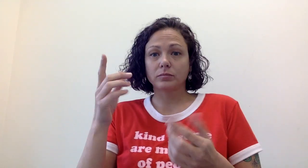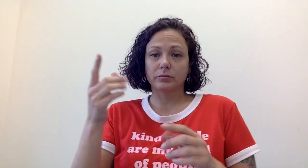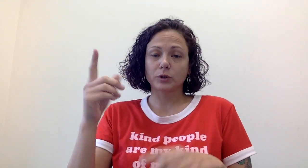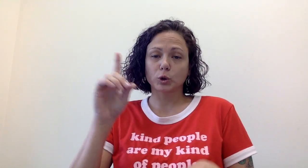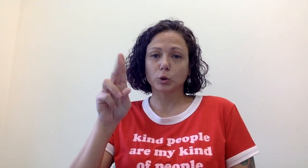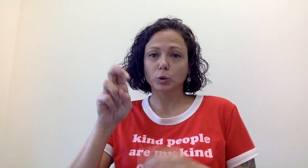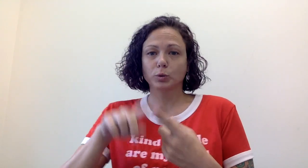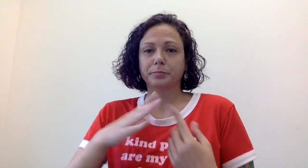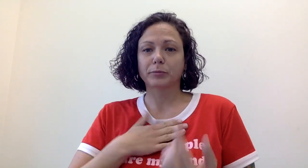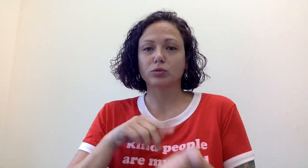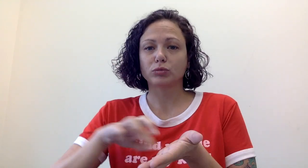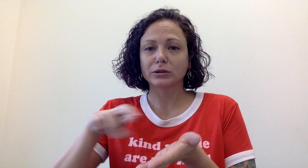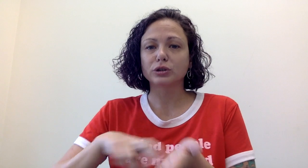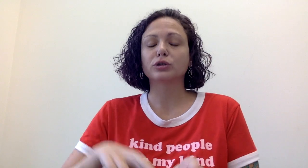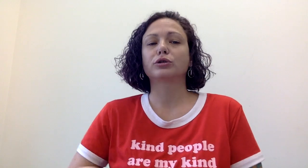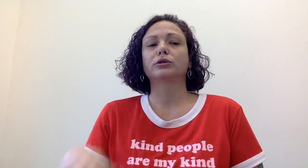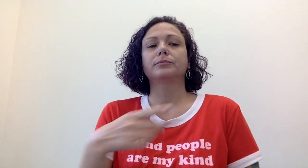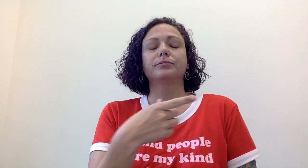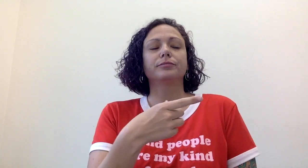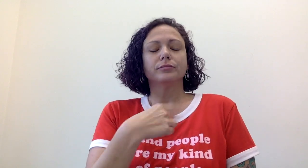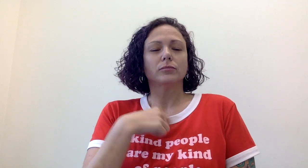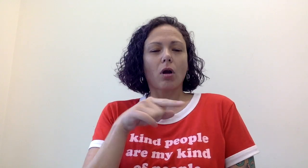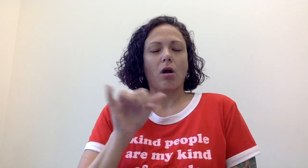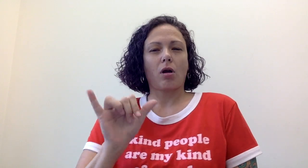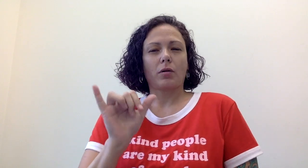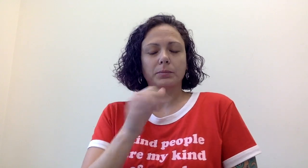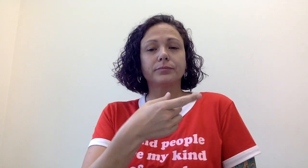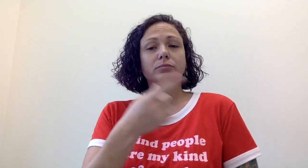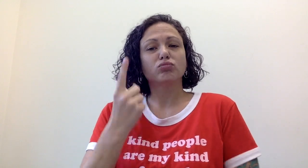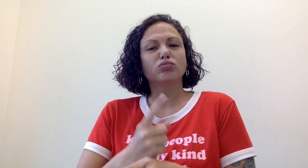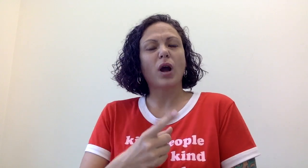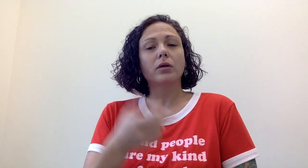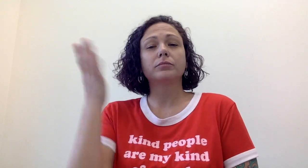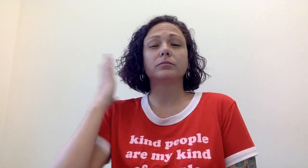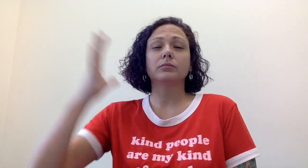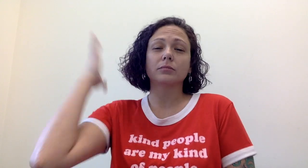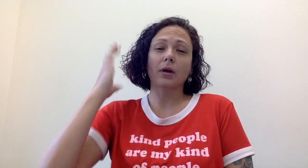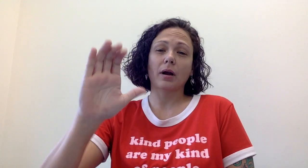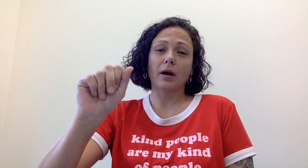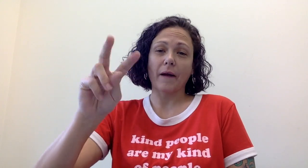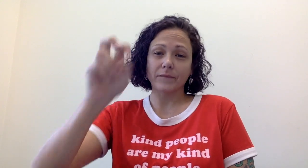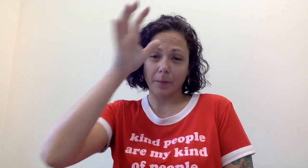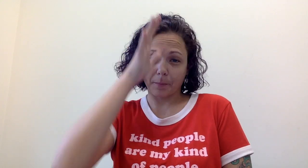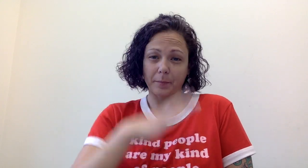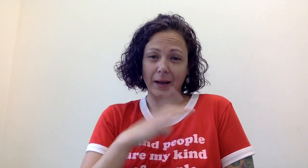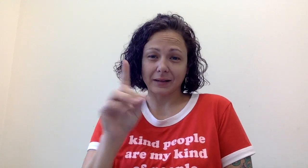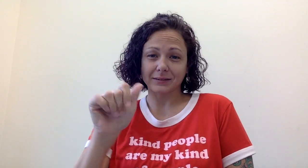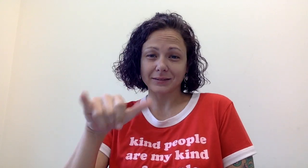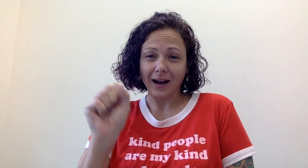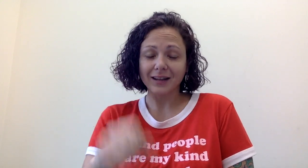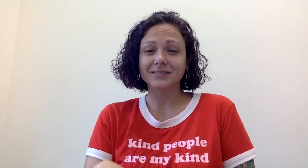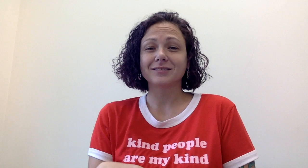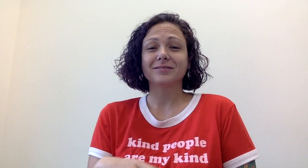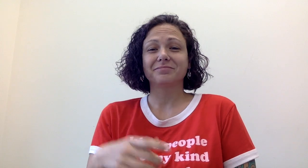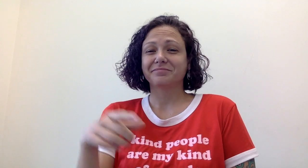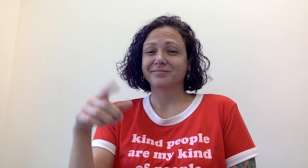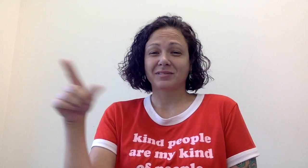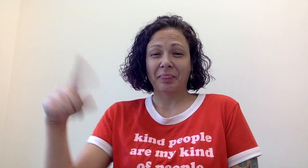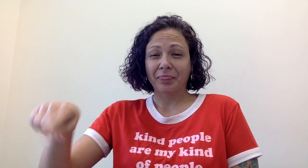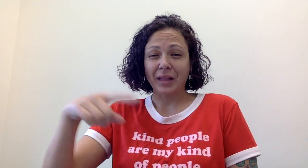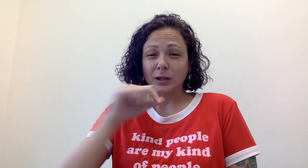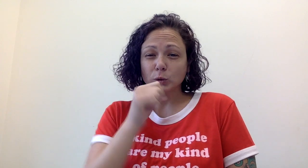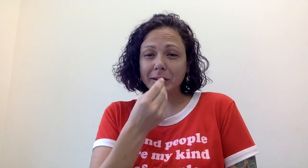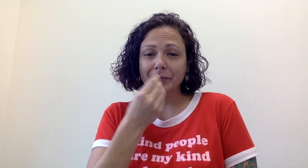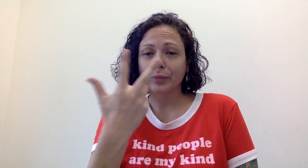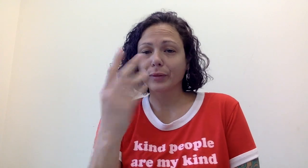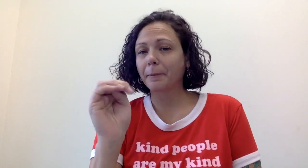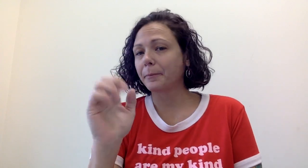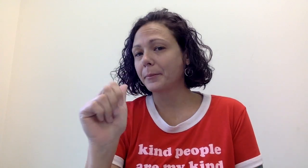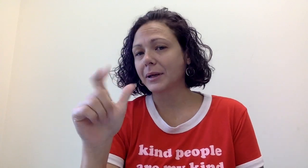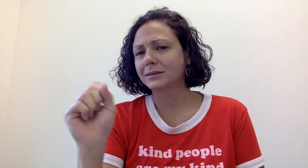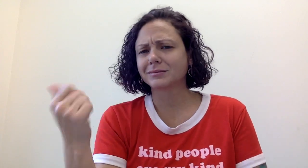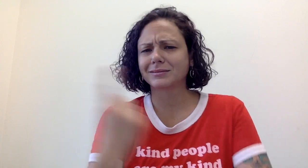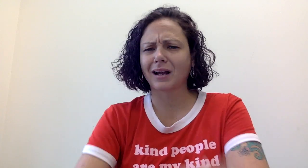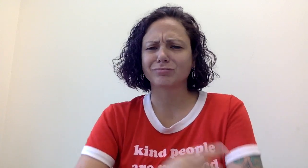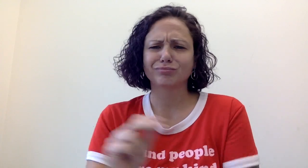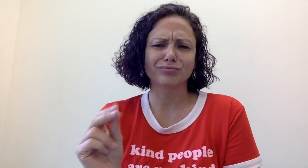Due to my research, I realized that in the cavemen days, they don't even eat 3 meals a day.